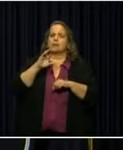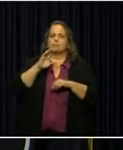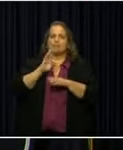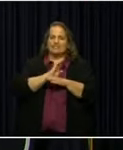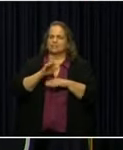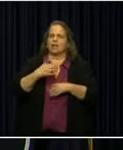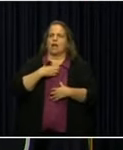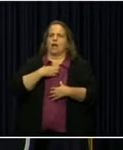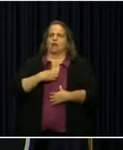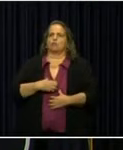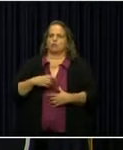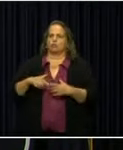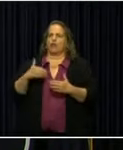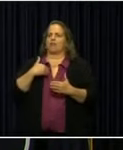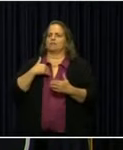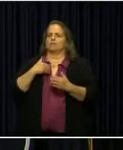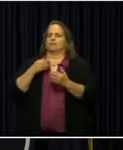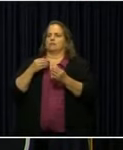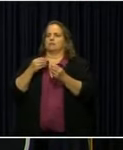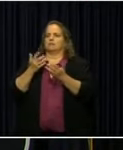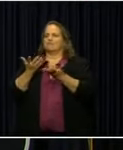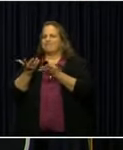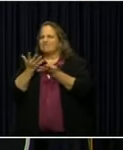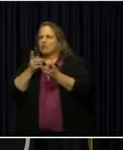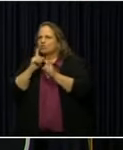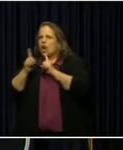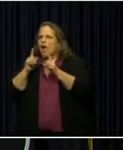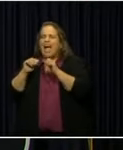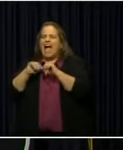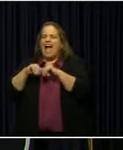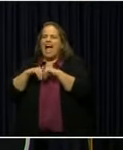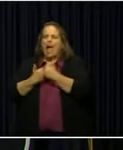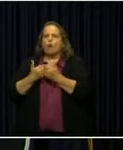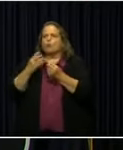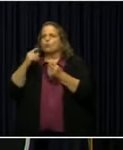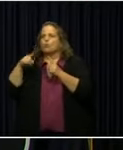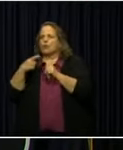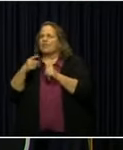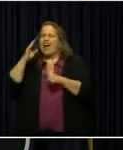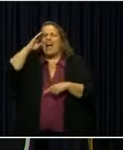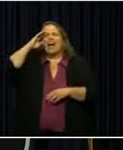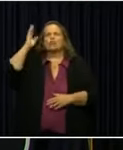WE'RE SEEING IT IN JAPAN. CORRECT. AND SO IF YOU LOOK AT THESE